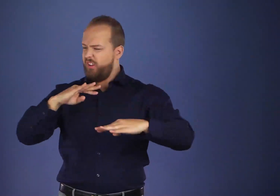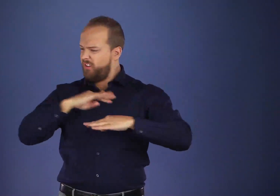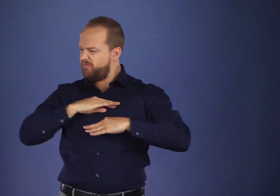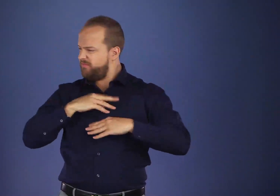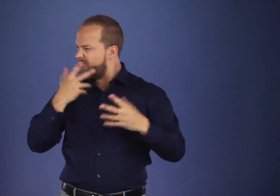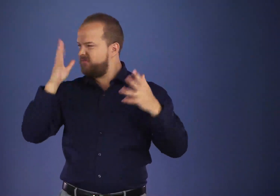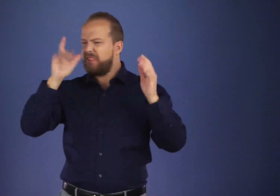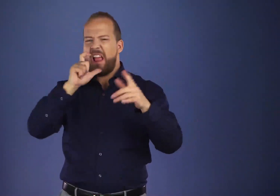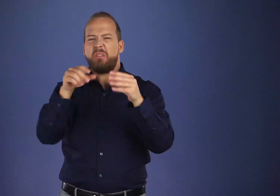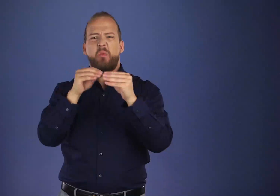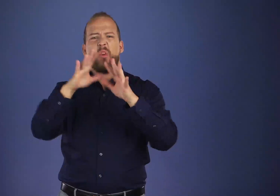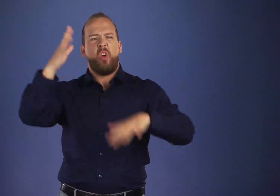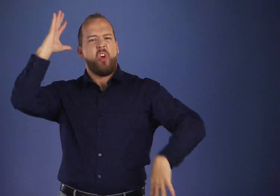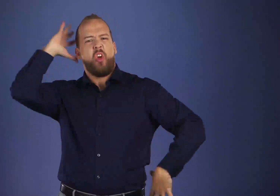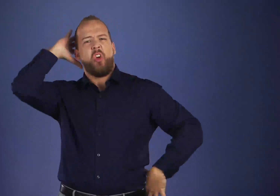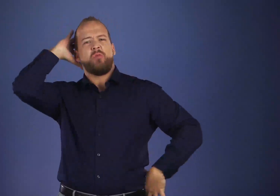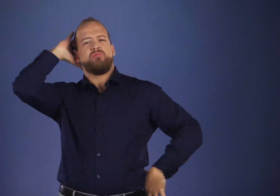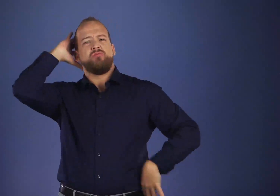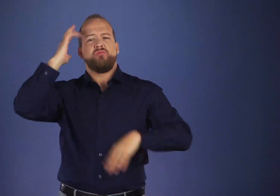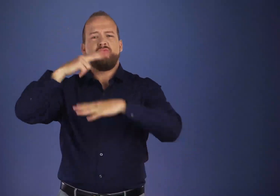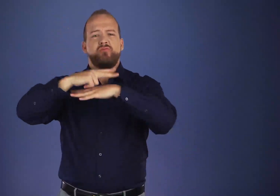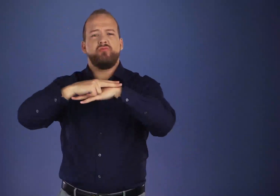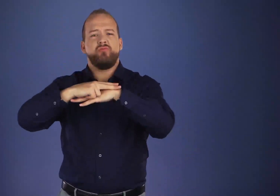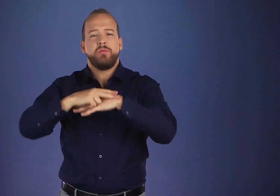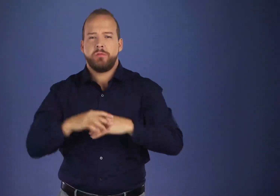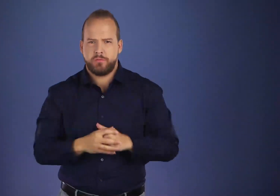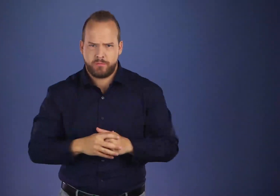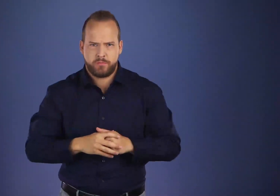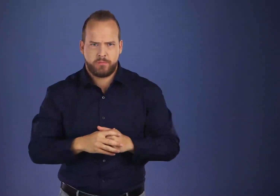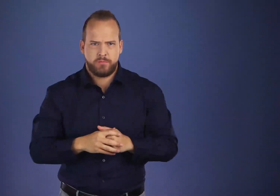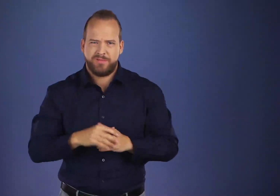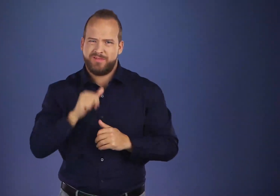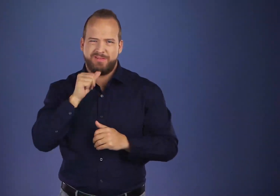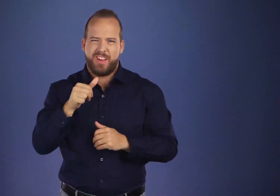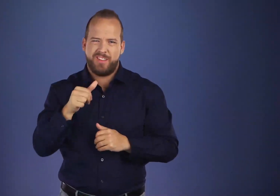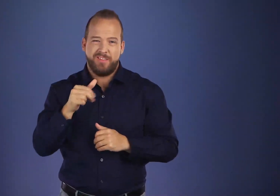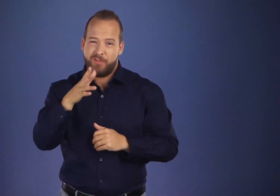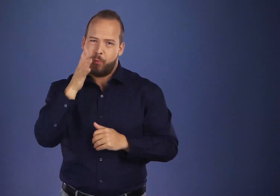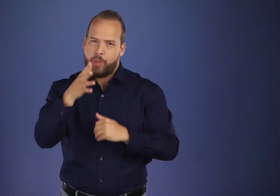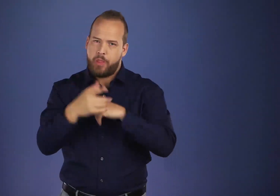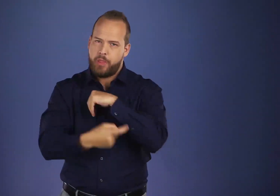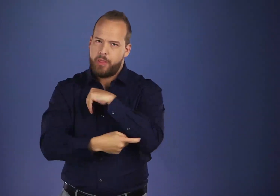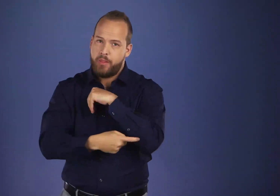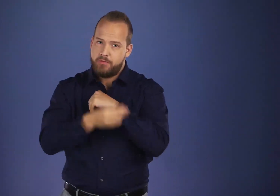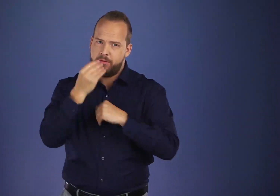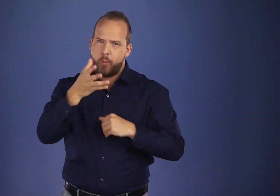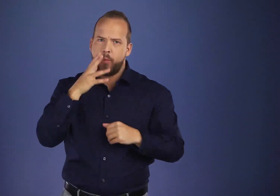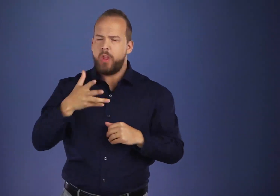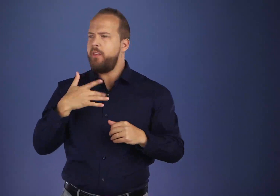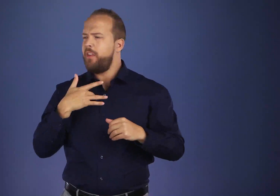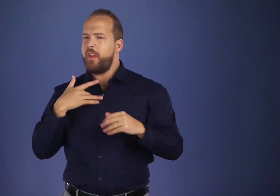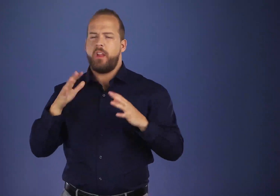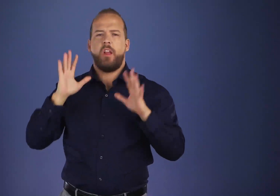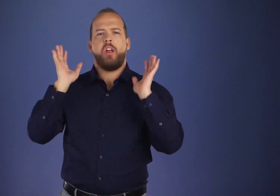The temptation to skip the more humiliating and dreaded meetings that still remain may be great.